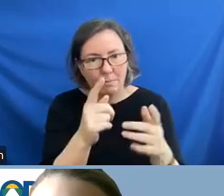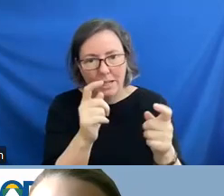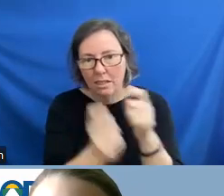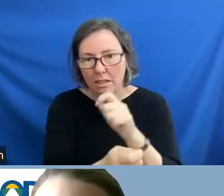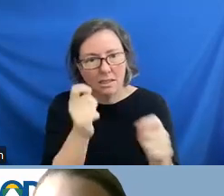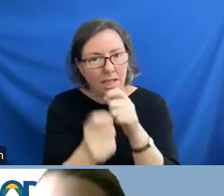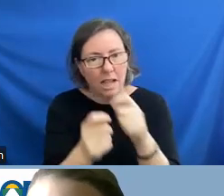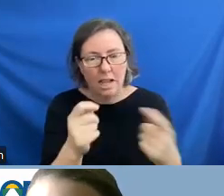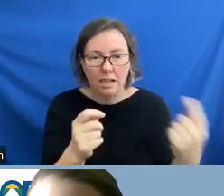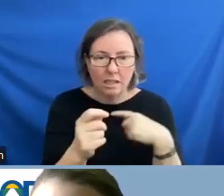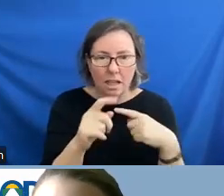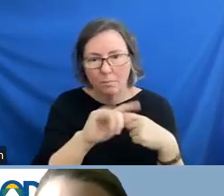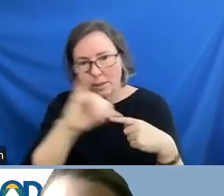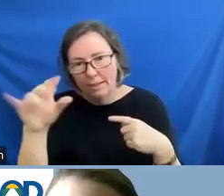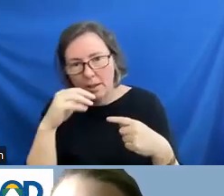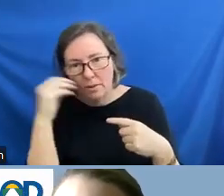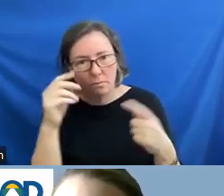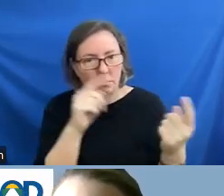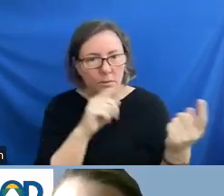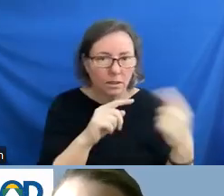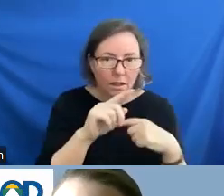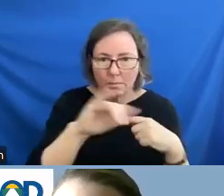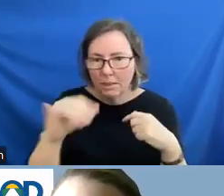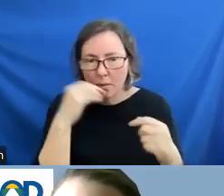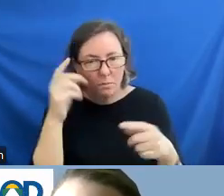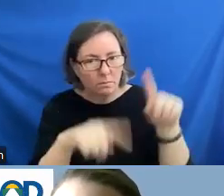kind of on the fly. I don't feel good today and I'm not minimizing her condition at all,